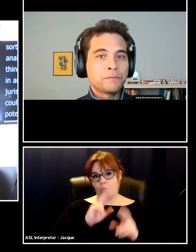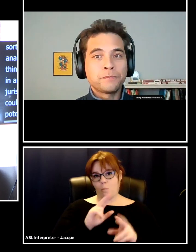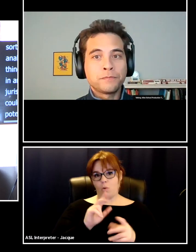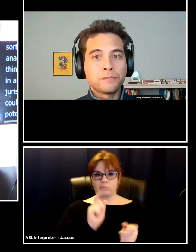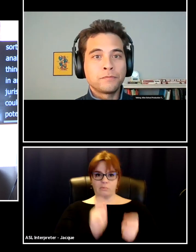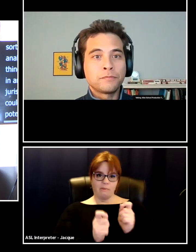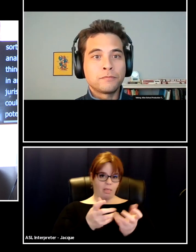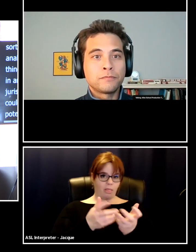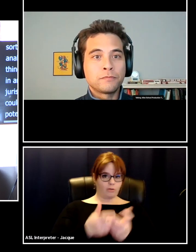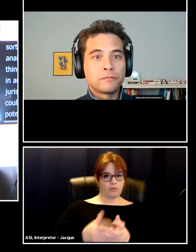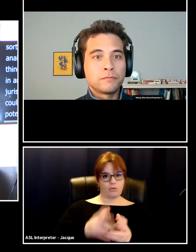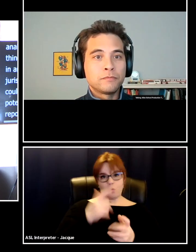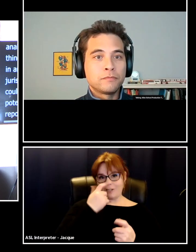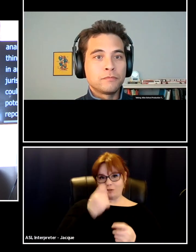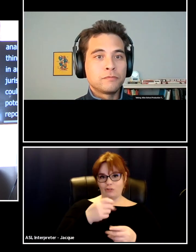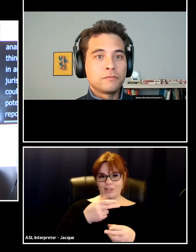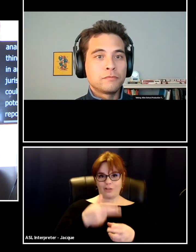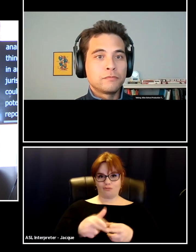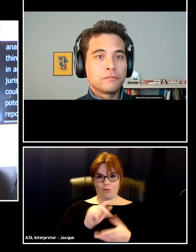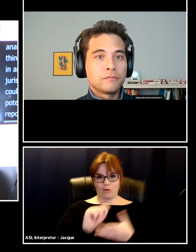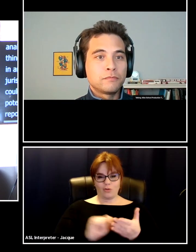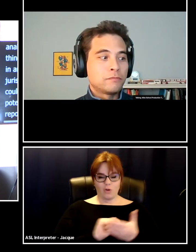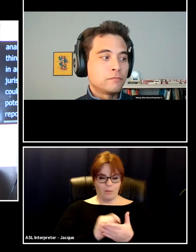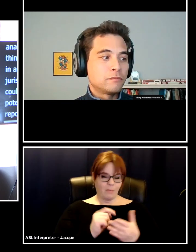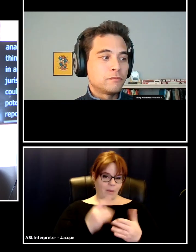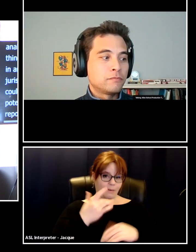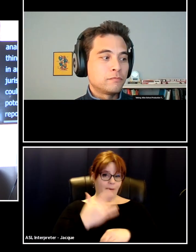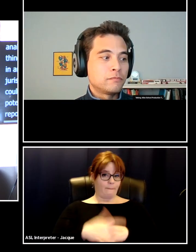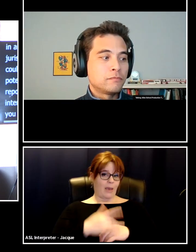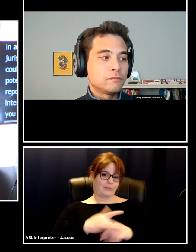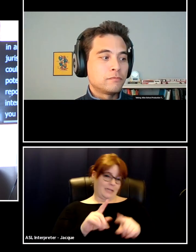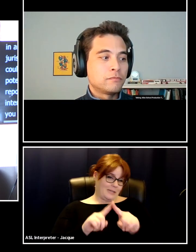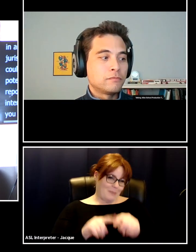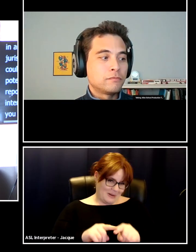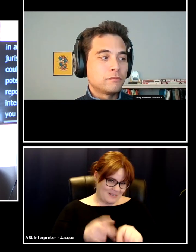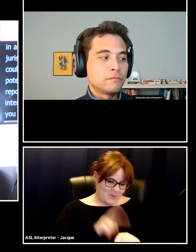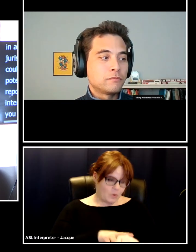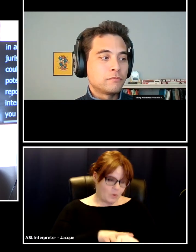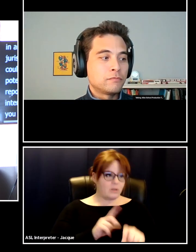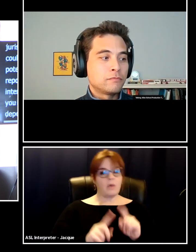in the short term um you know capacity dependent um but the official publication will first